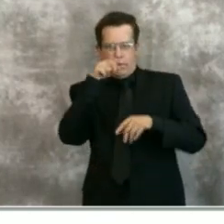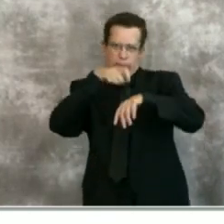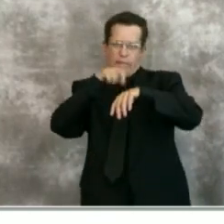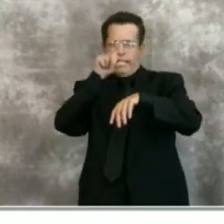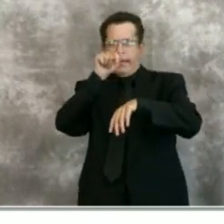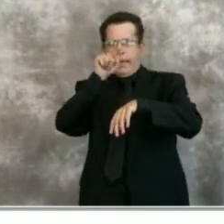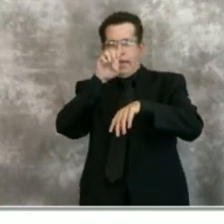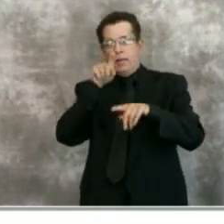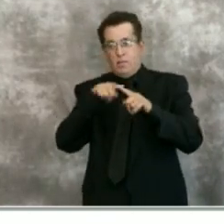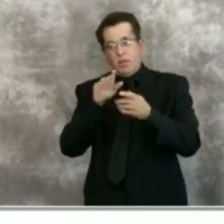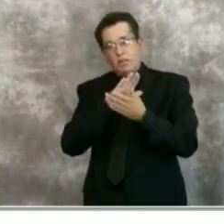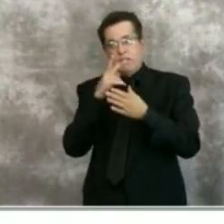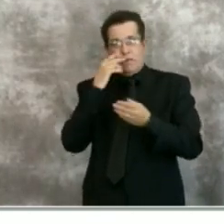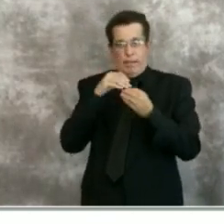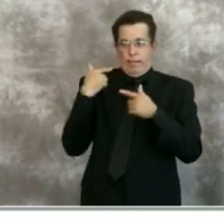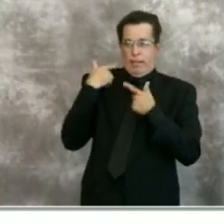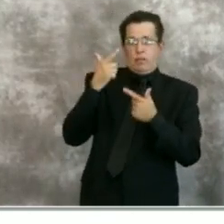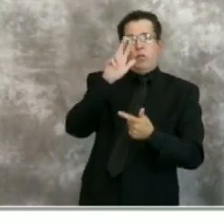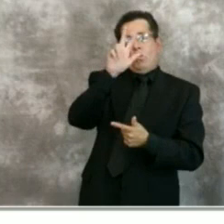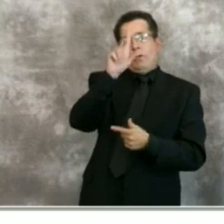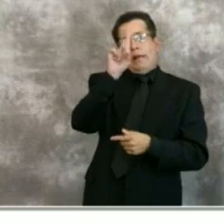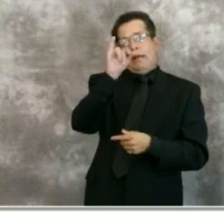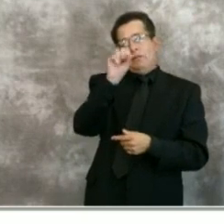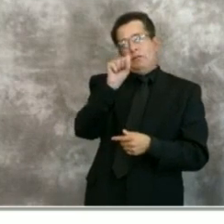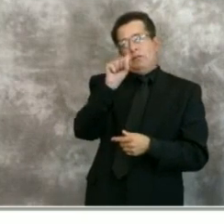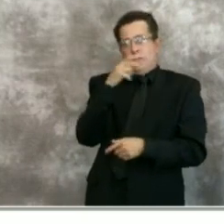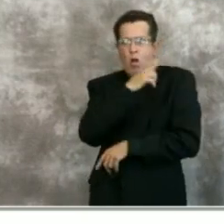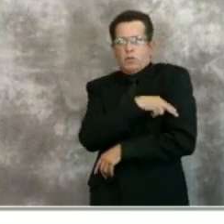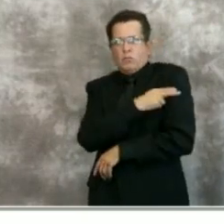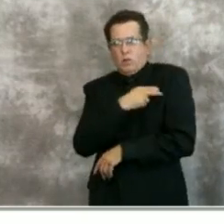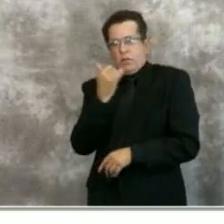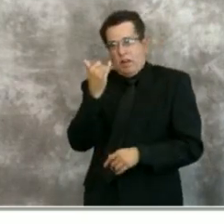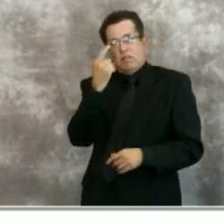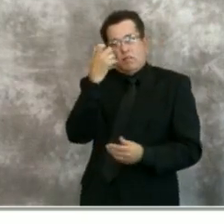WEEKS. IN THE NEXT SLIDE. WE JUST WANT TO SHOW AGAIN HOSPITALIZATIONS OF SOME